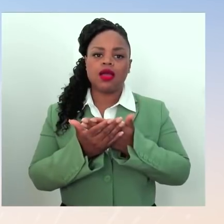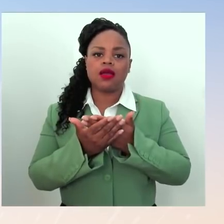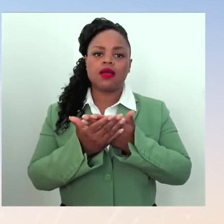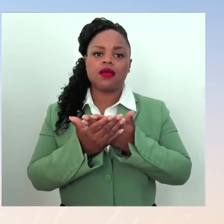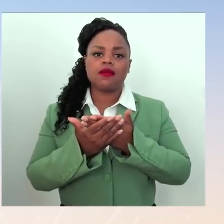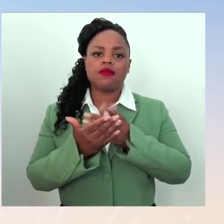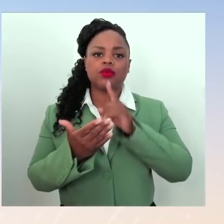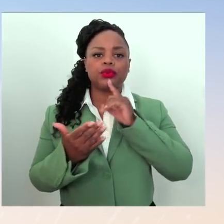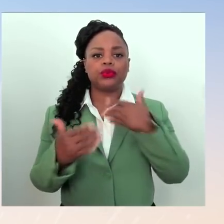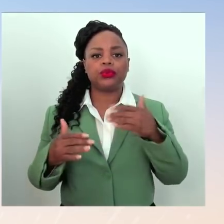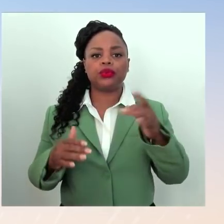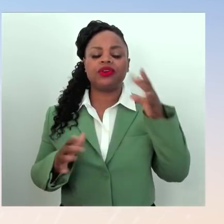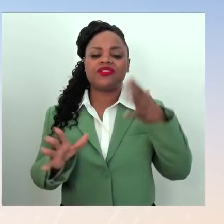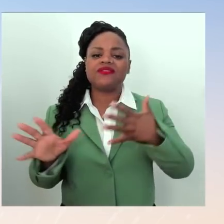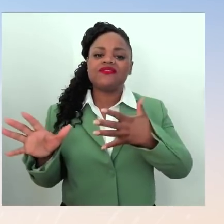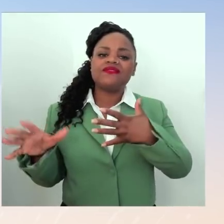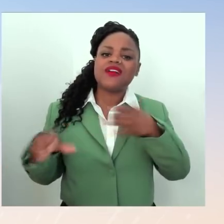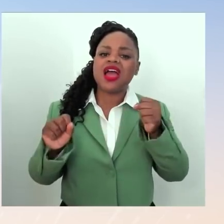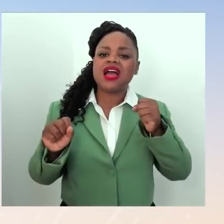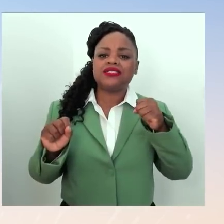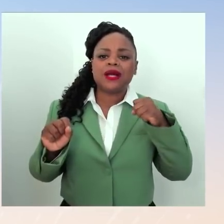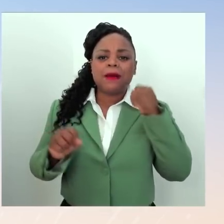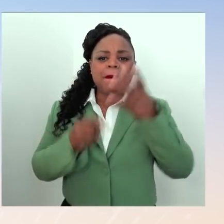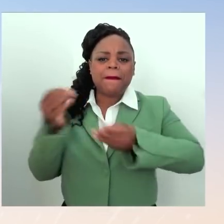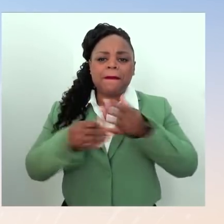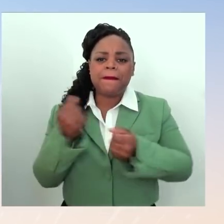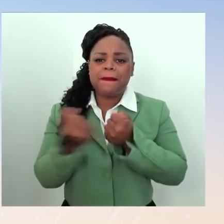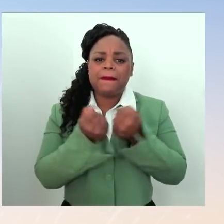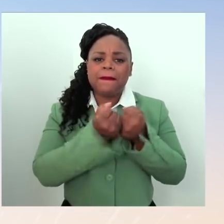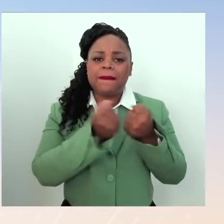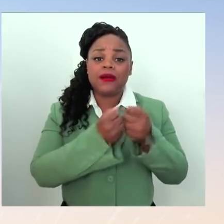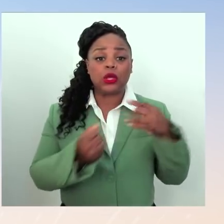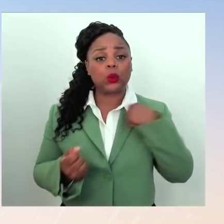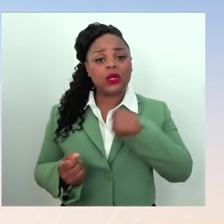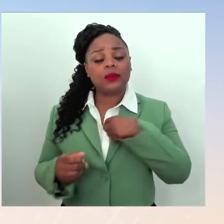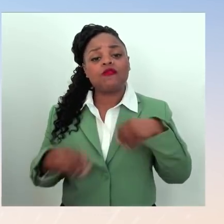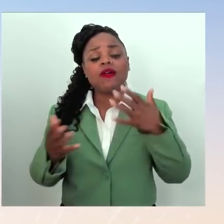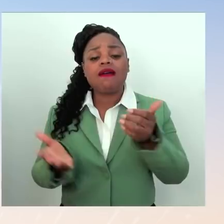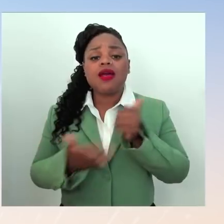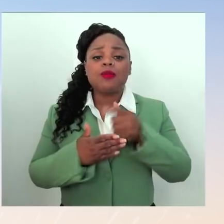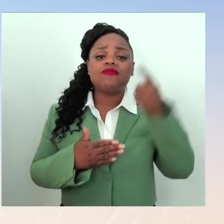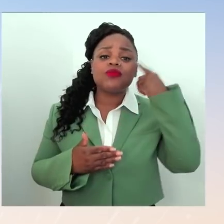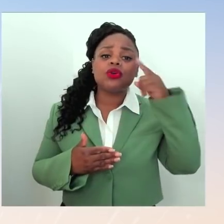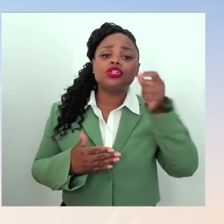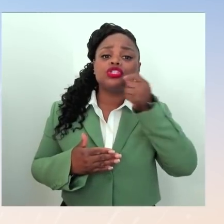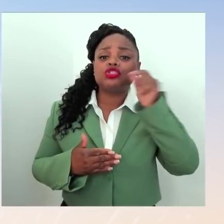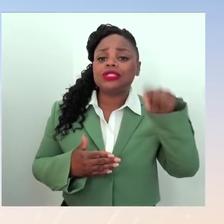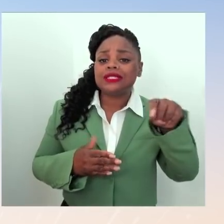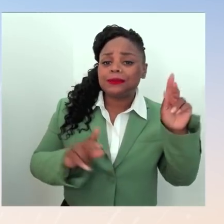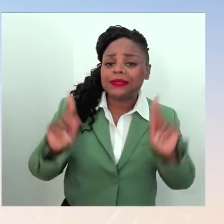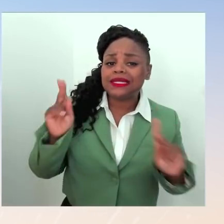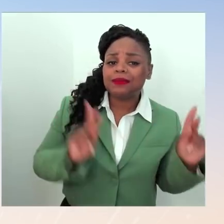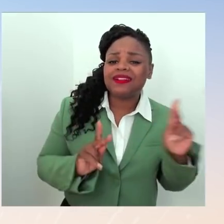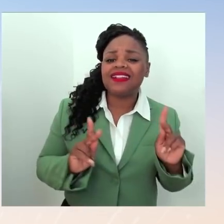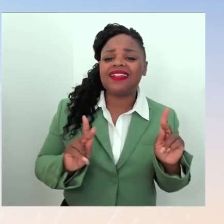We have also provided economic, humanitarian assistance. And I think any world leader would tell you that without the President's leadership